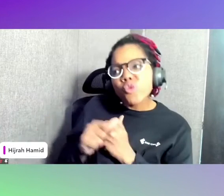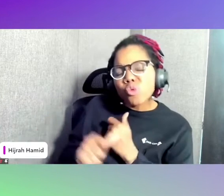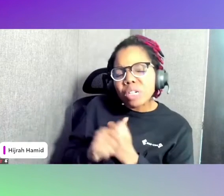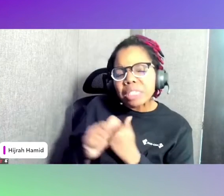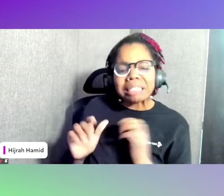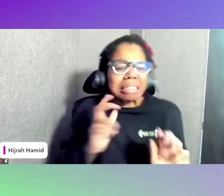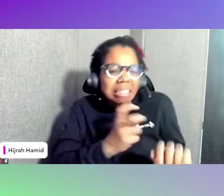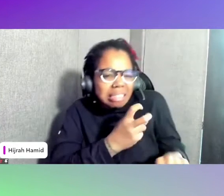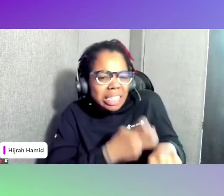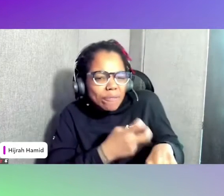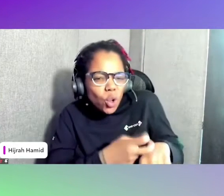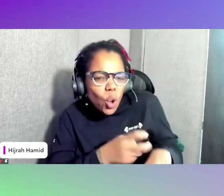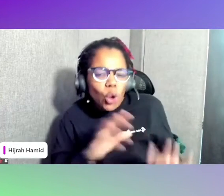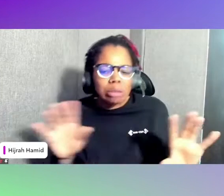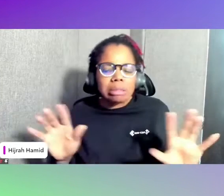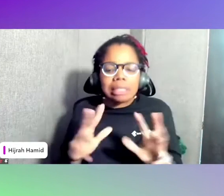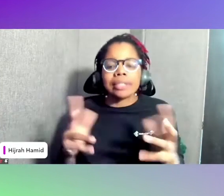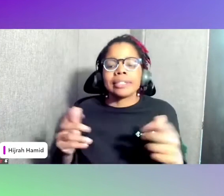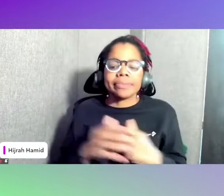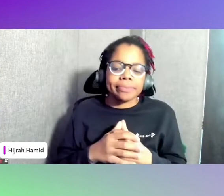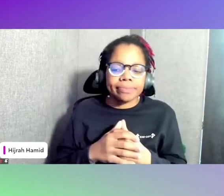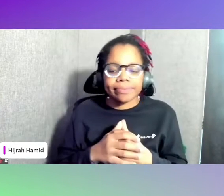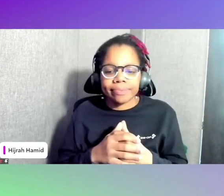back, and one is the general attitude towards disabled